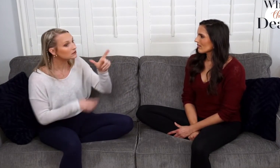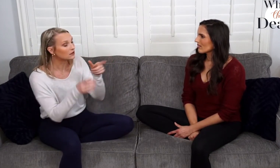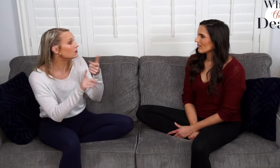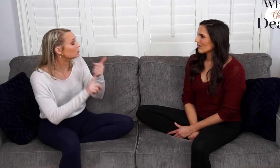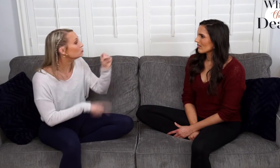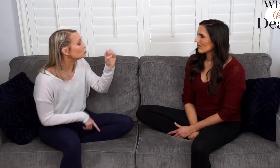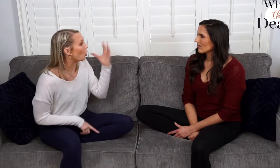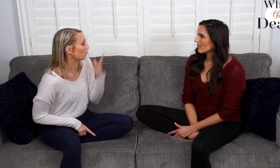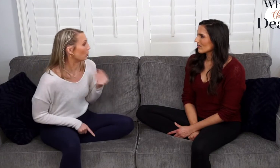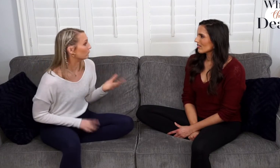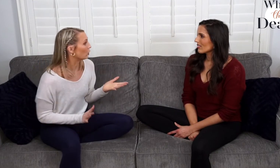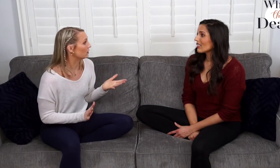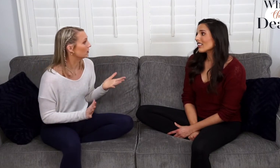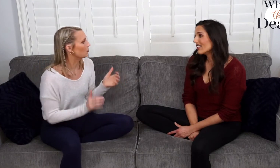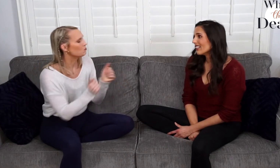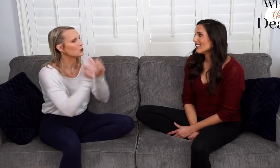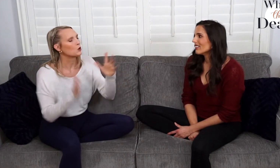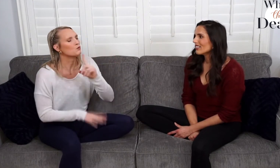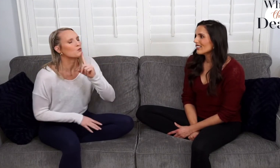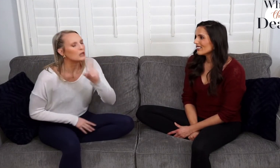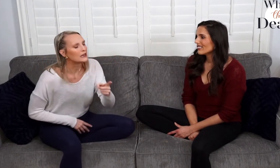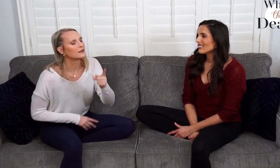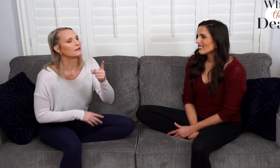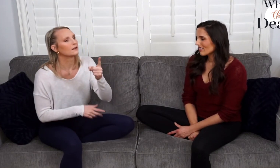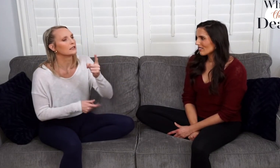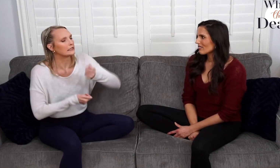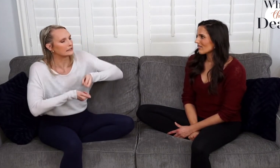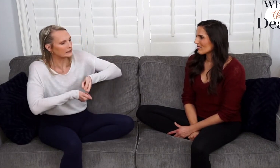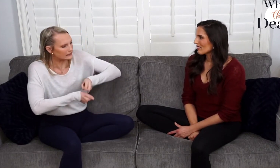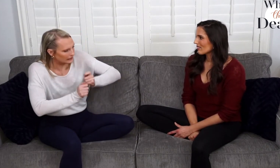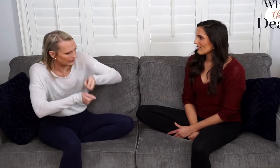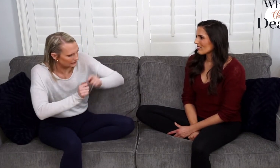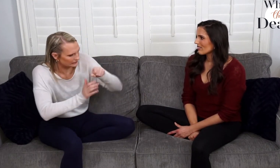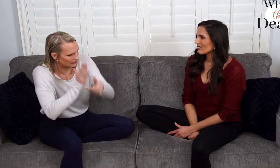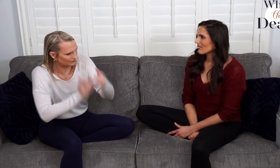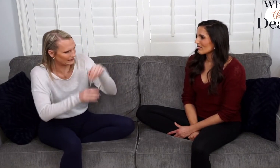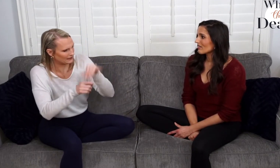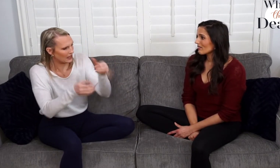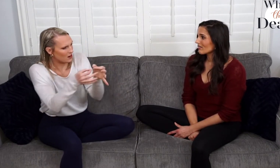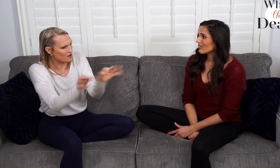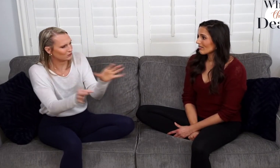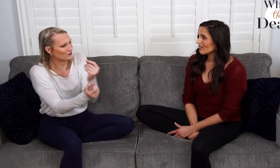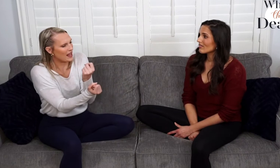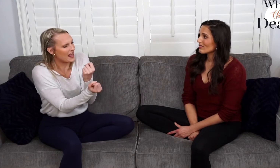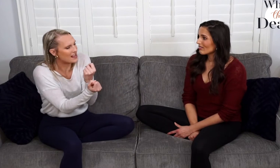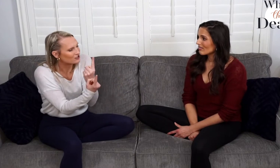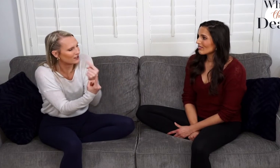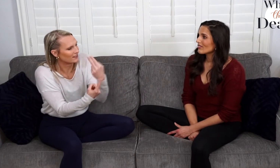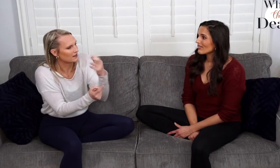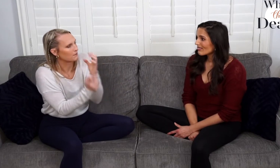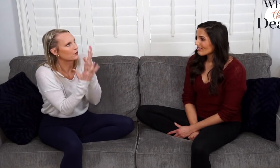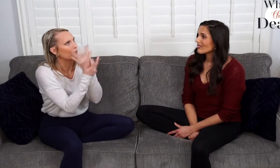ASL is just so beautiful.” without really digging deeper into the language and understanding